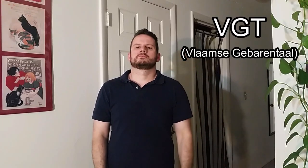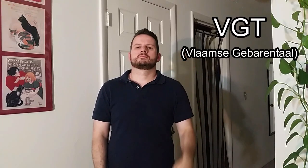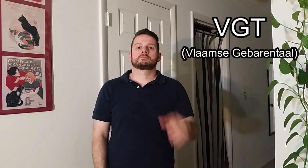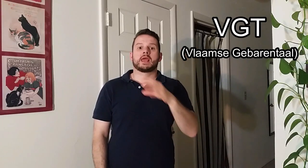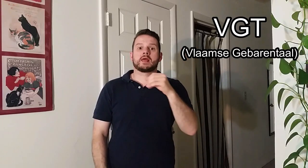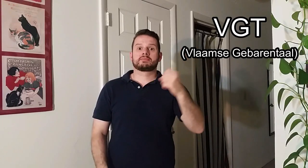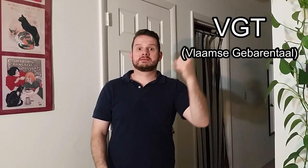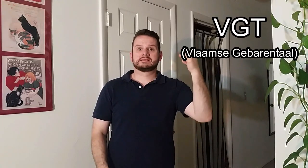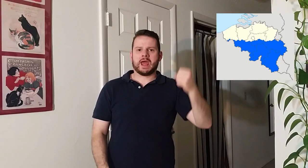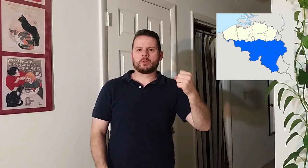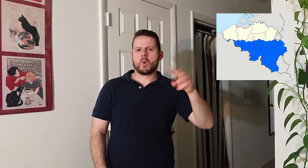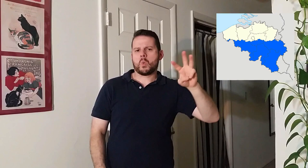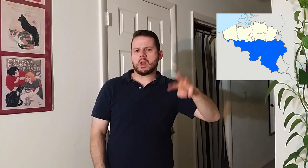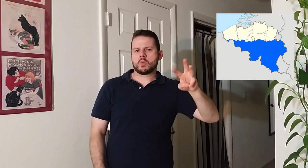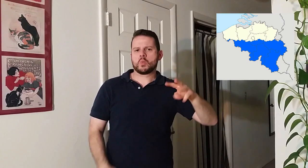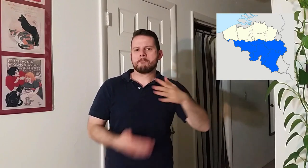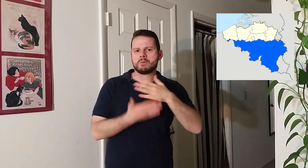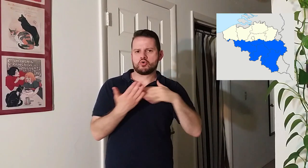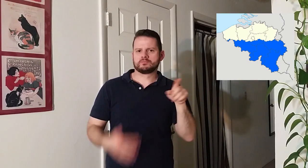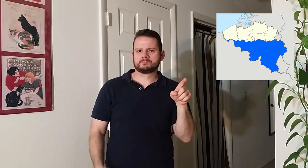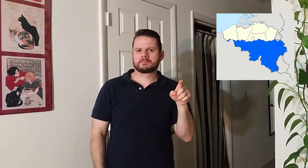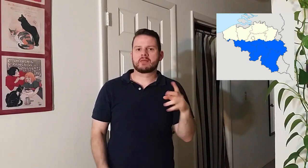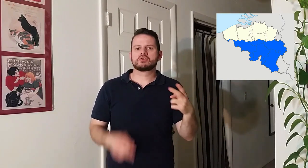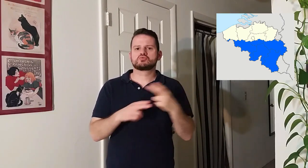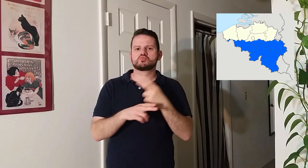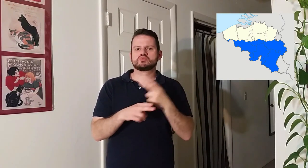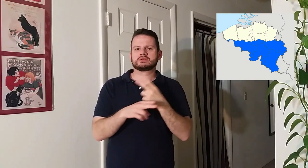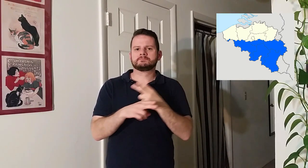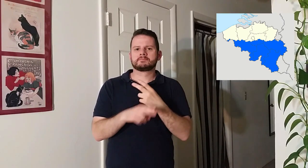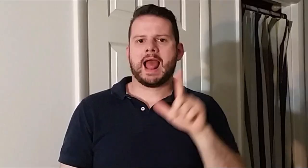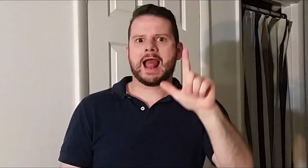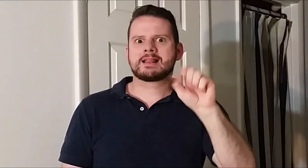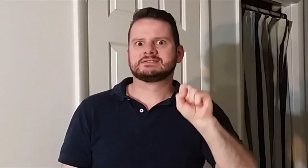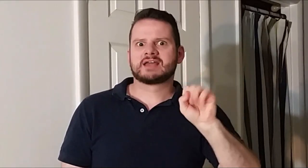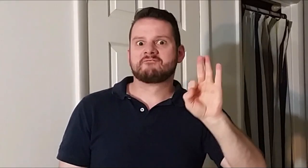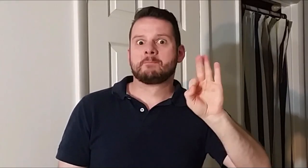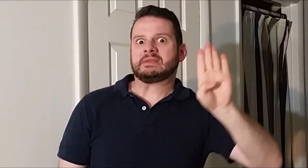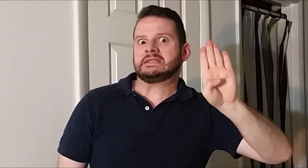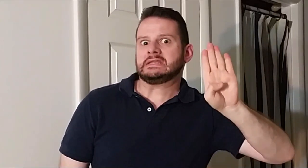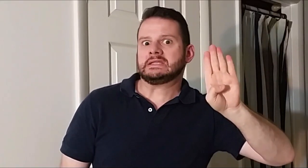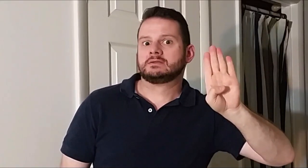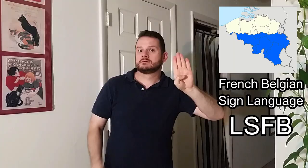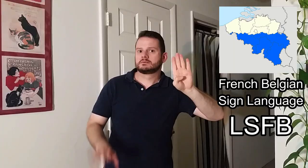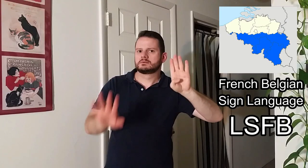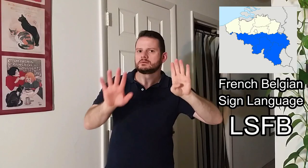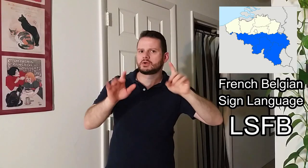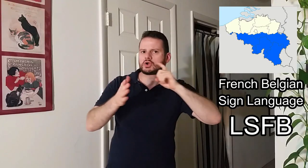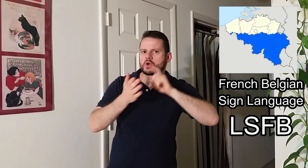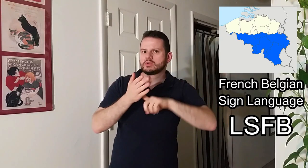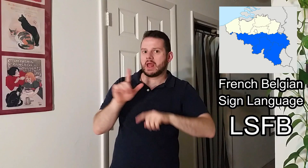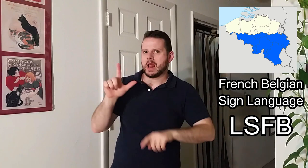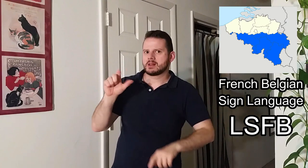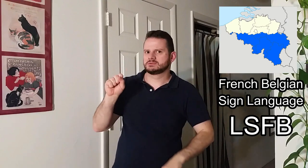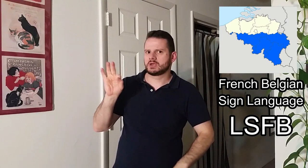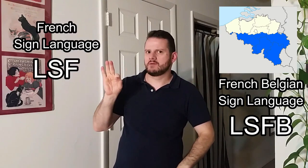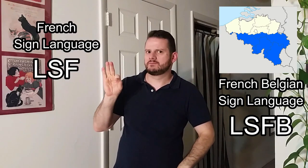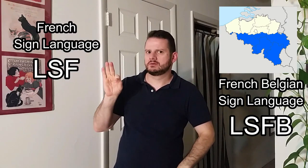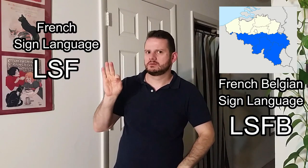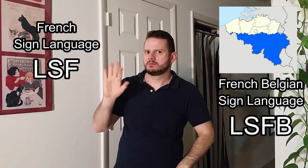For the south part -- Walloon region, they use... LSFB. Be aware that it is not LSF as in French Sign.